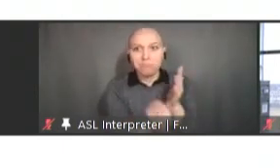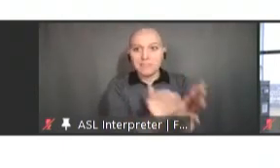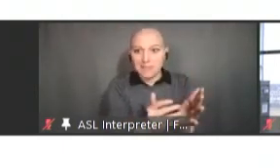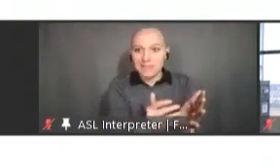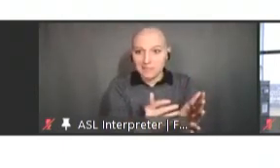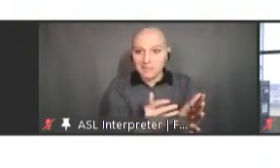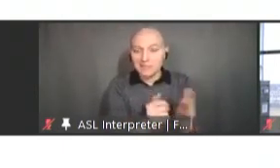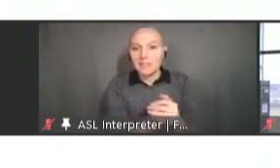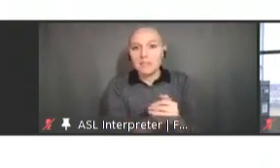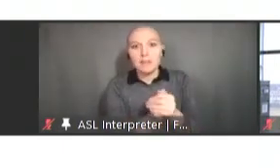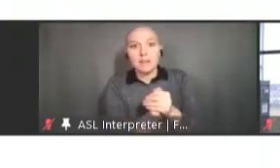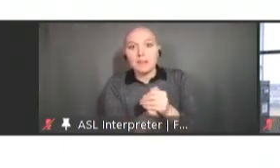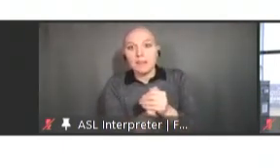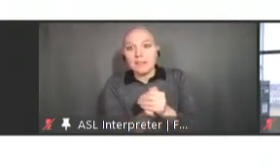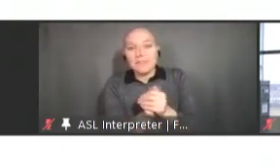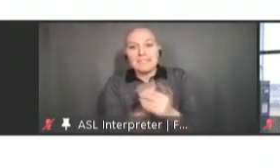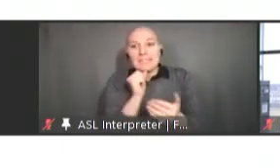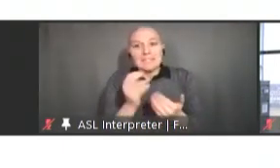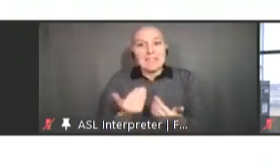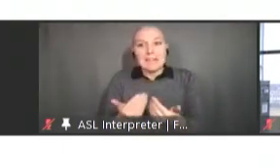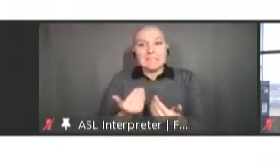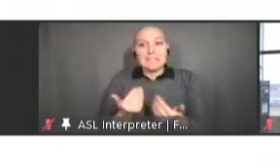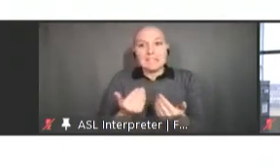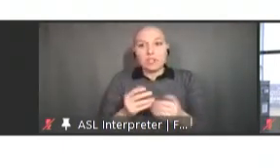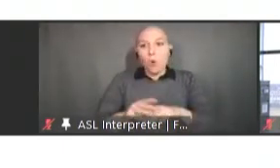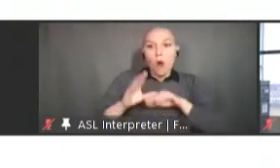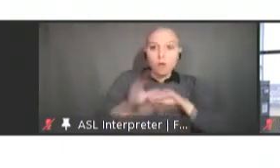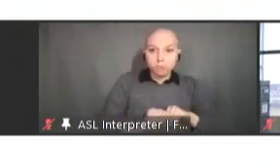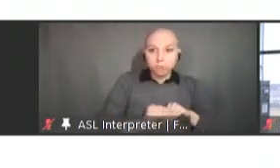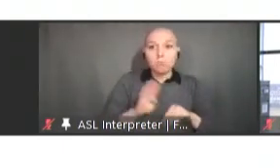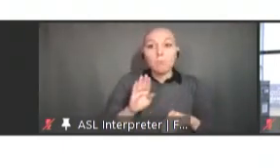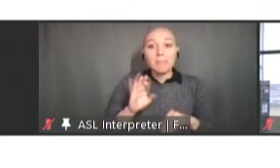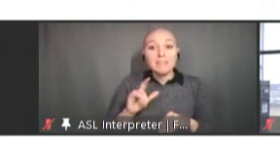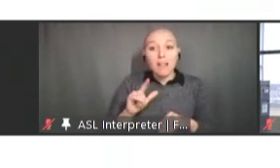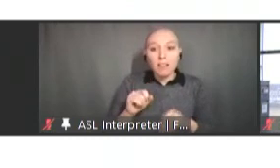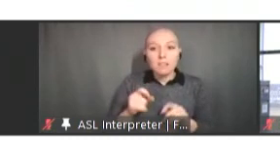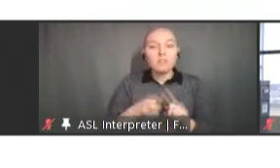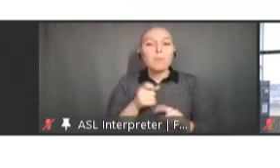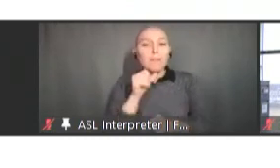easy to deplete these from nonhuman primates. And we thought that the kind of -- as the correlate